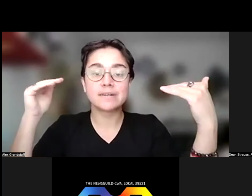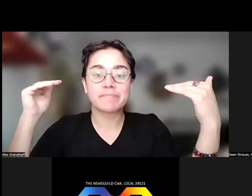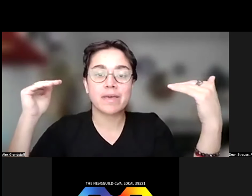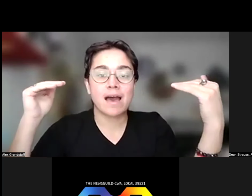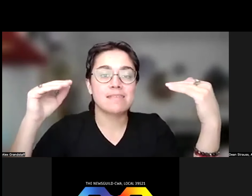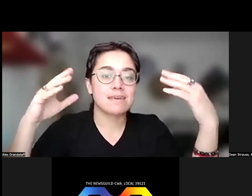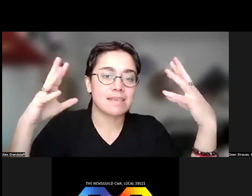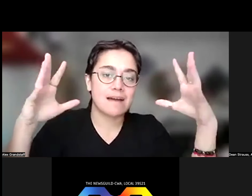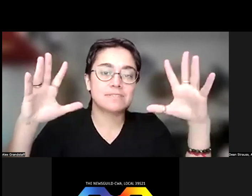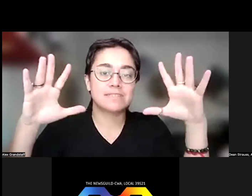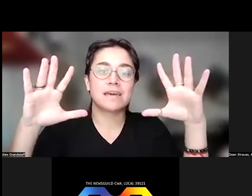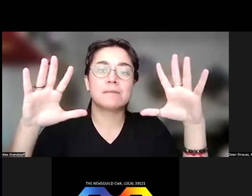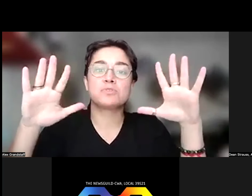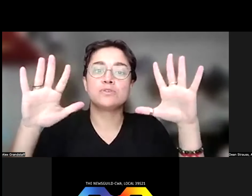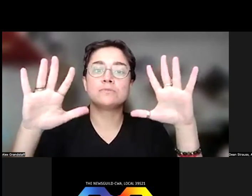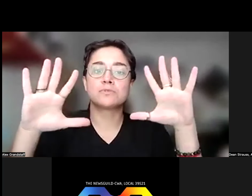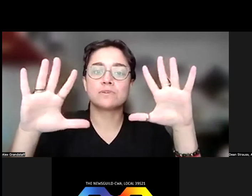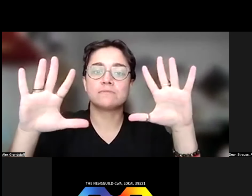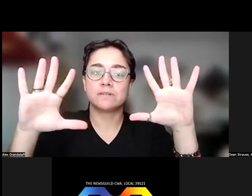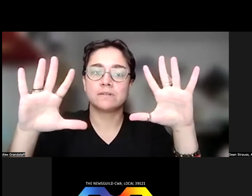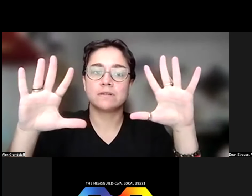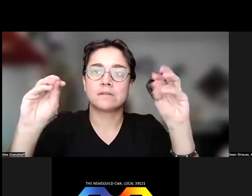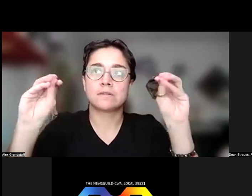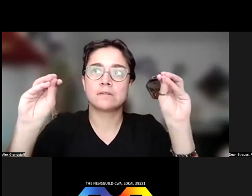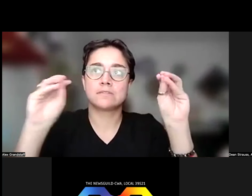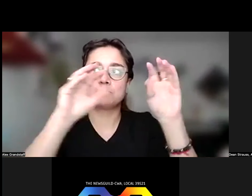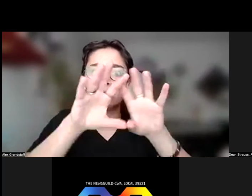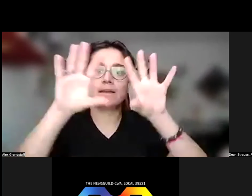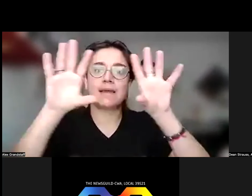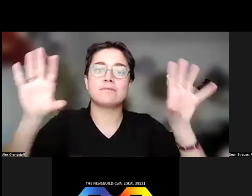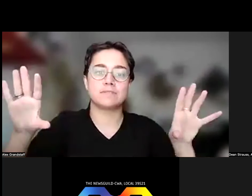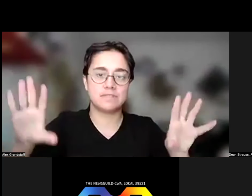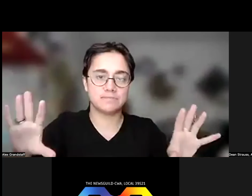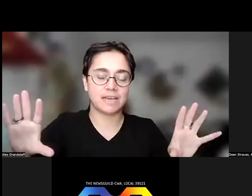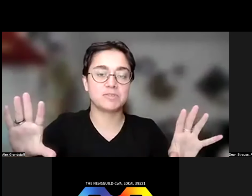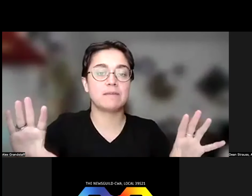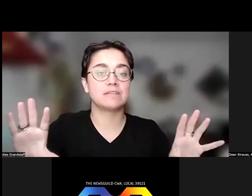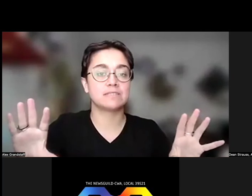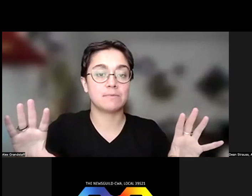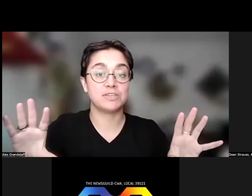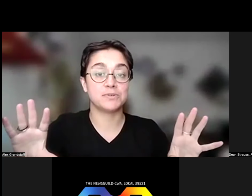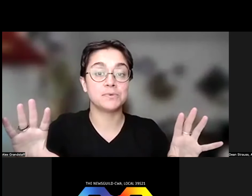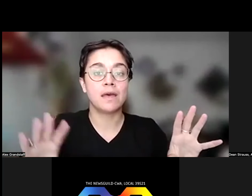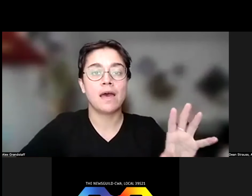to diversify. Remember, we talked about different types of advocacy earlier. I think, now is the time to